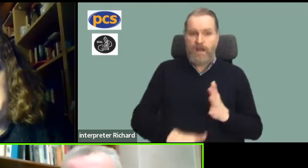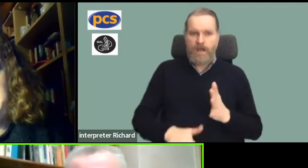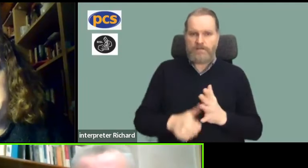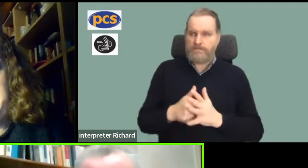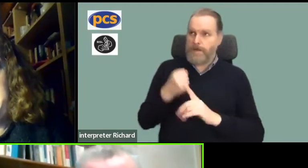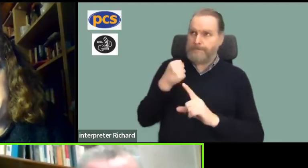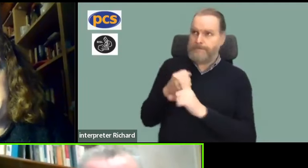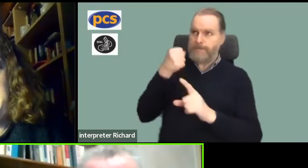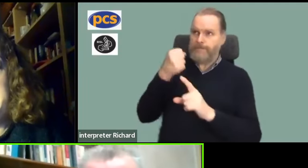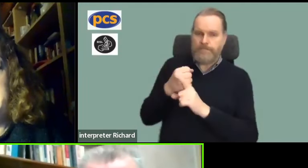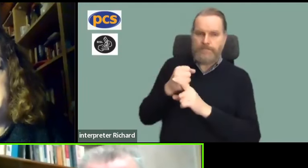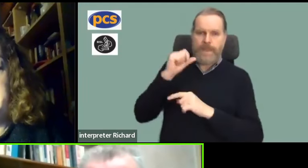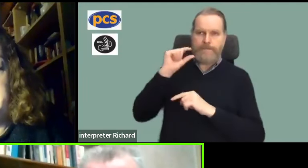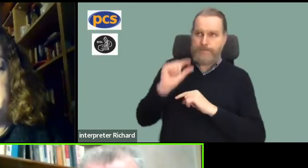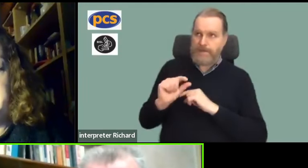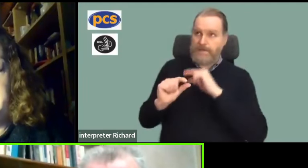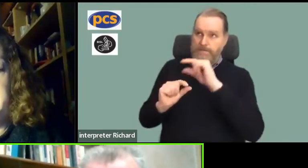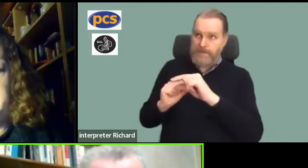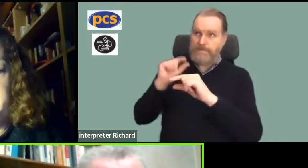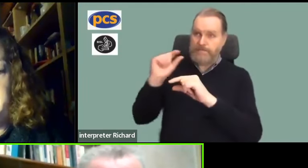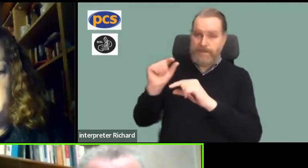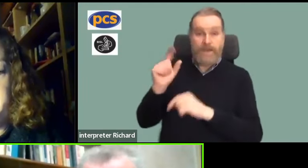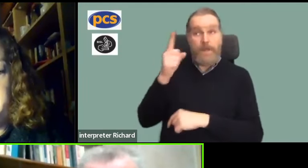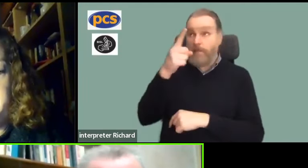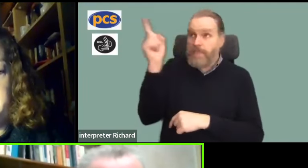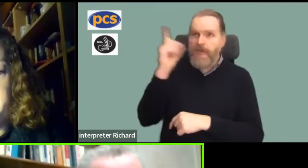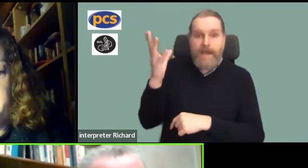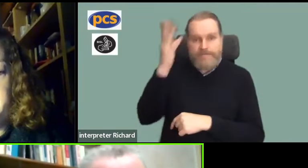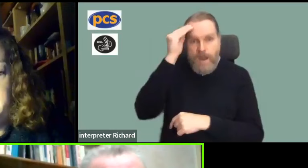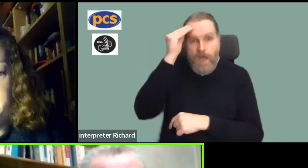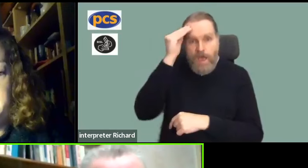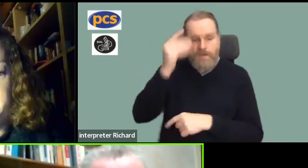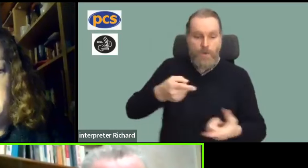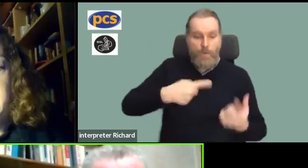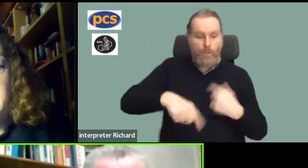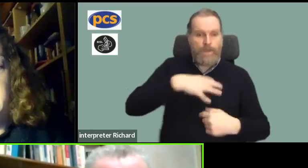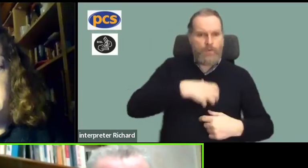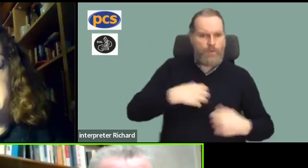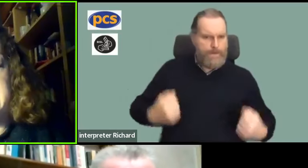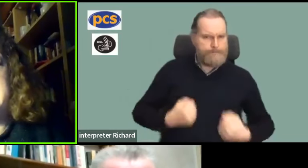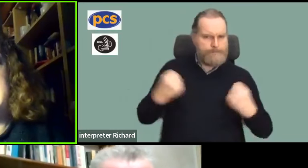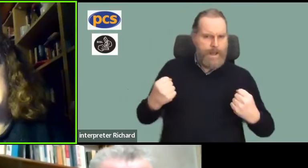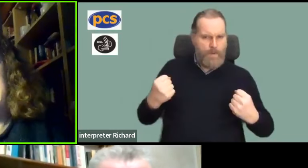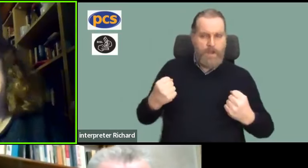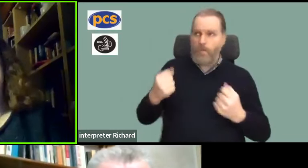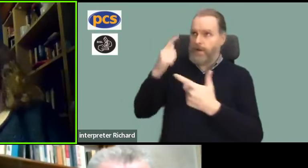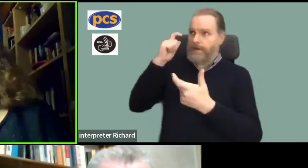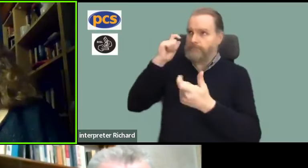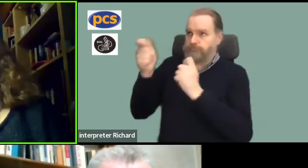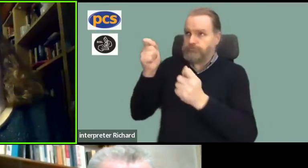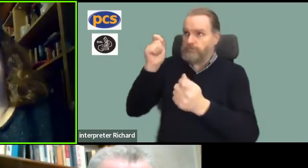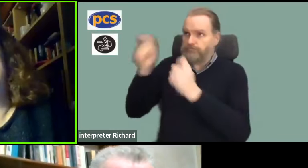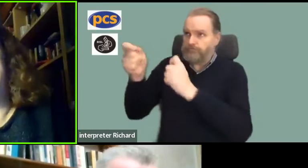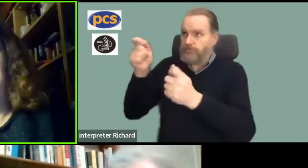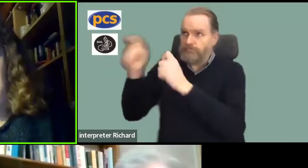start start is a very start is a very effective start the the employer needs to See that it can escalate much more and that is what we'll do